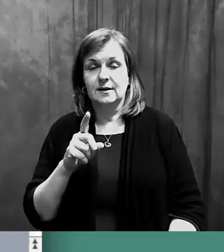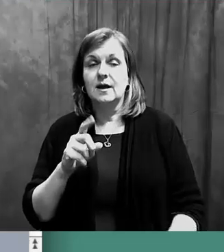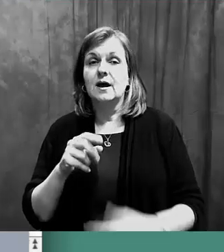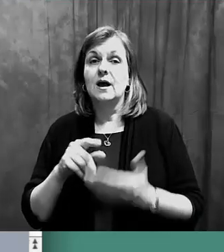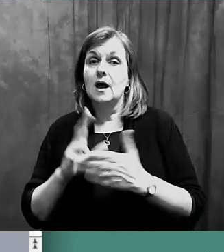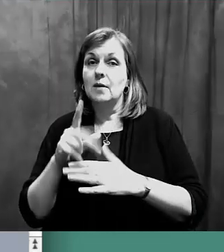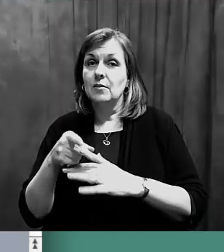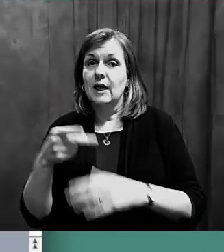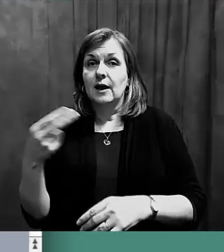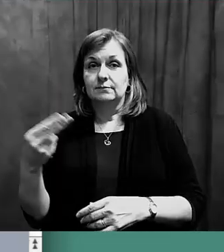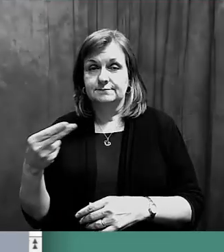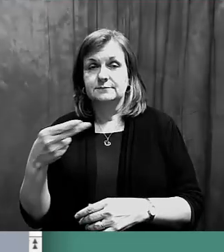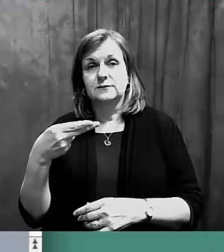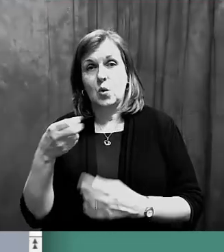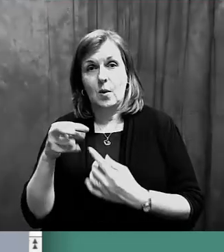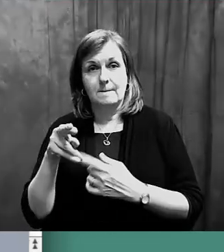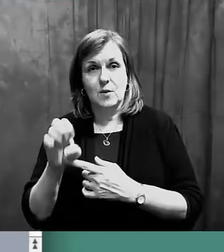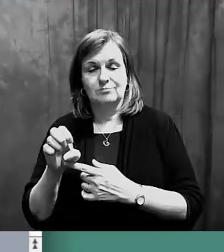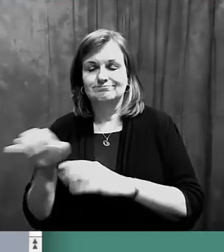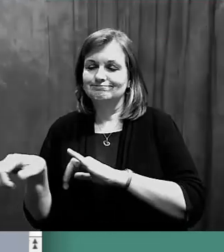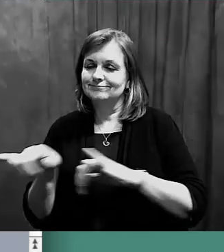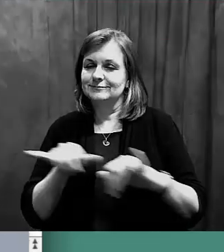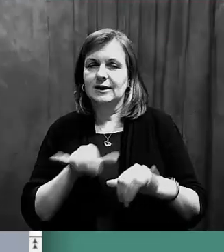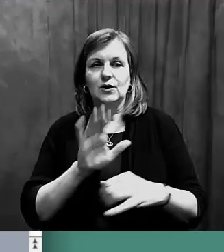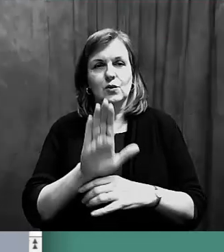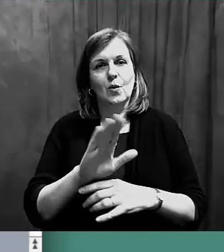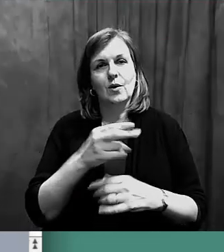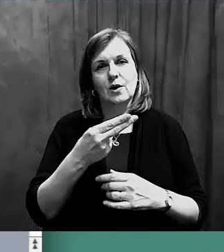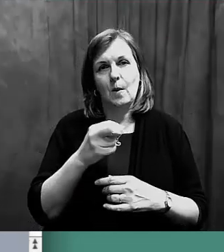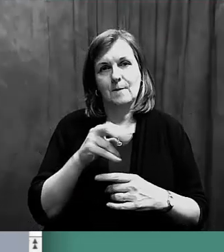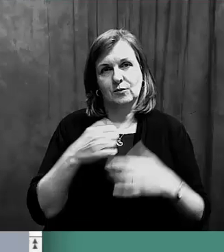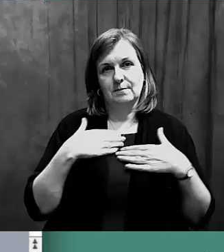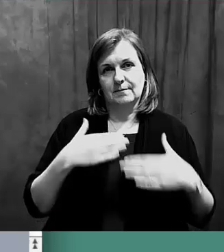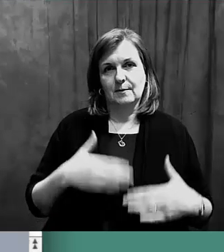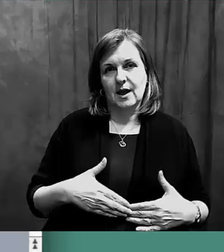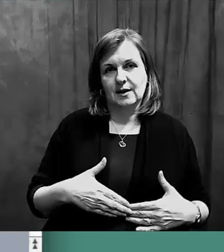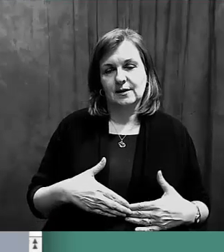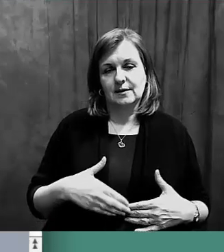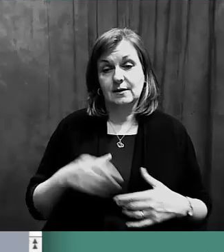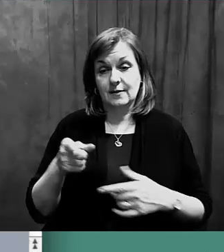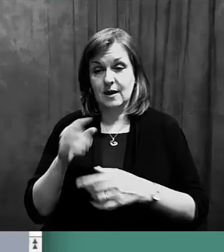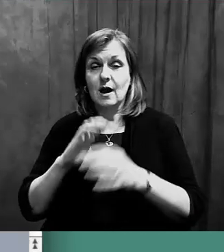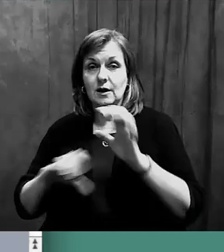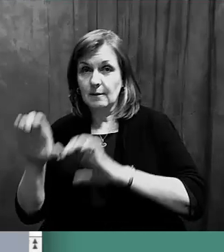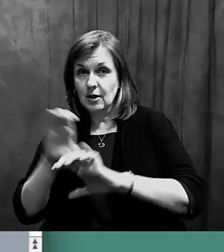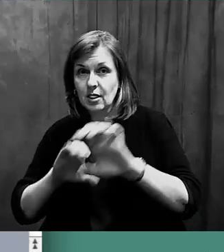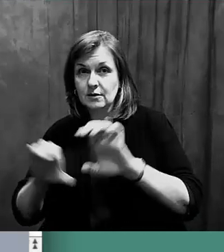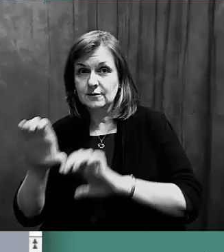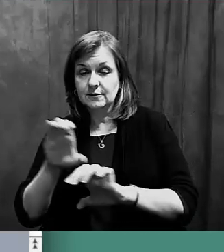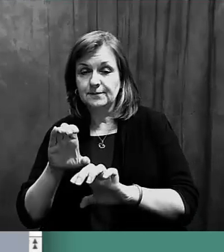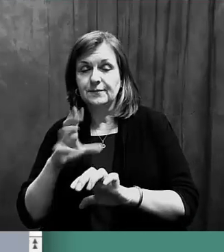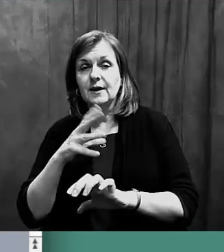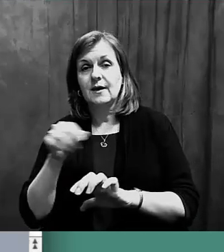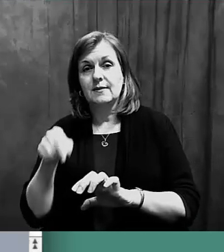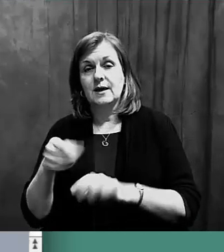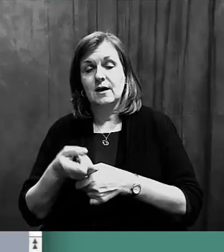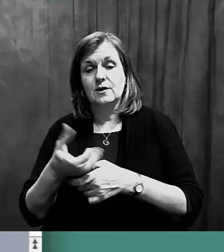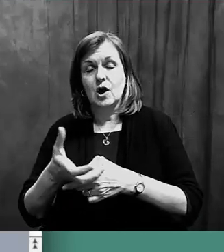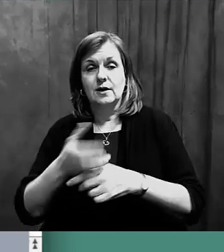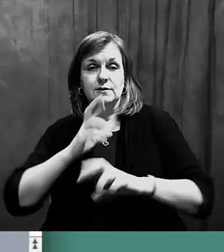in actuality a plant hormone is no different than your hormones. They are chemical in nature and they cause particular